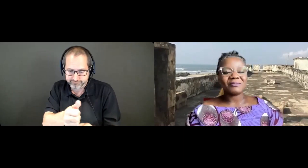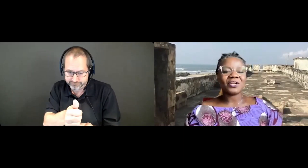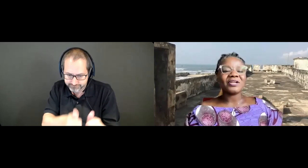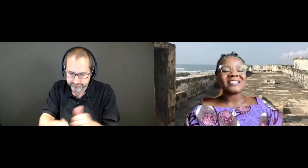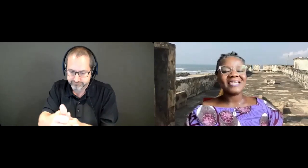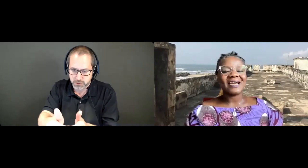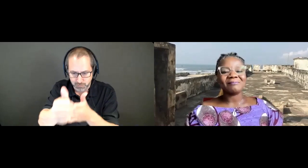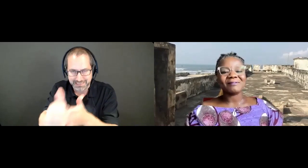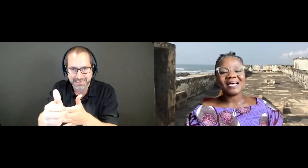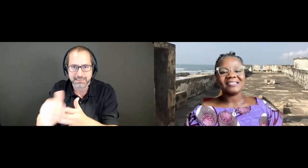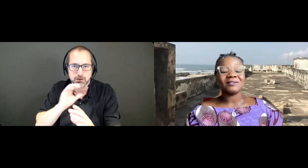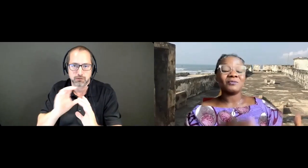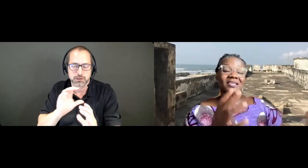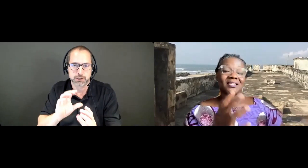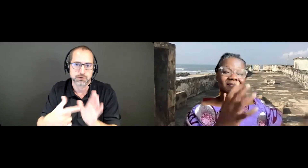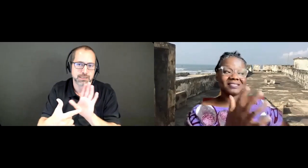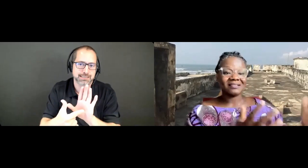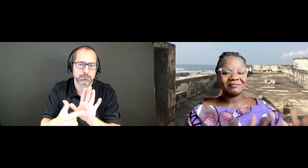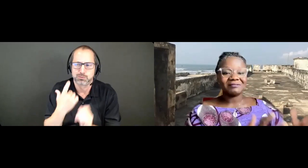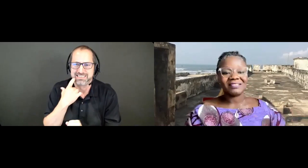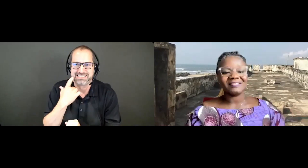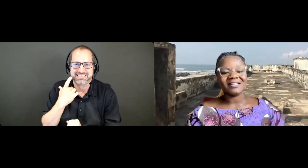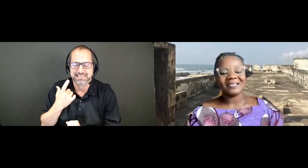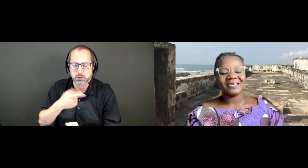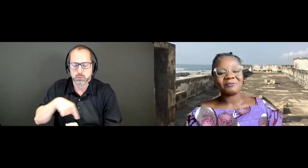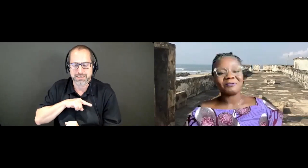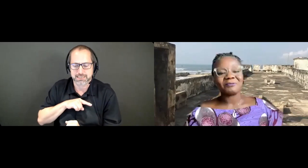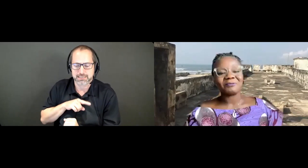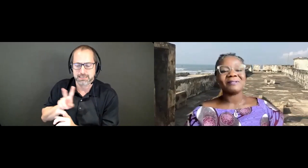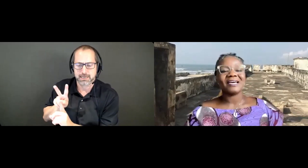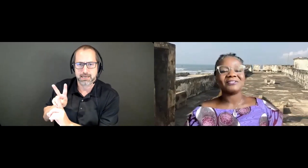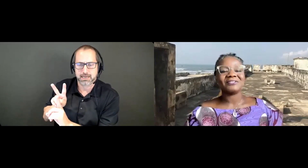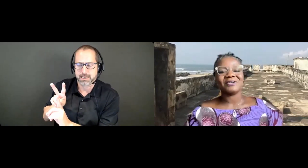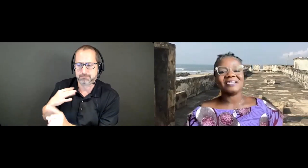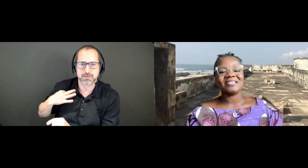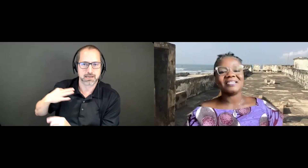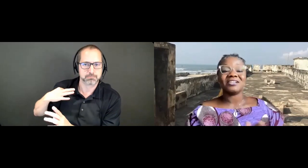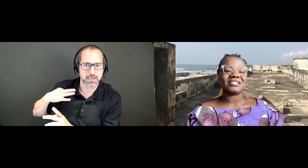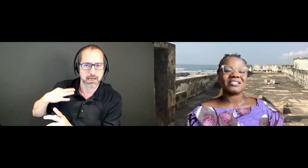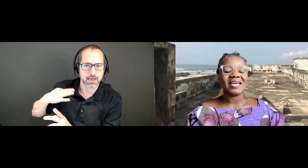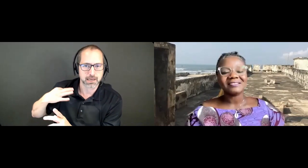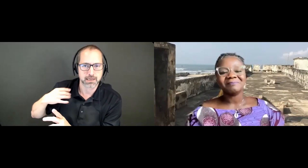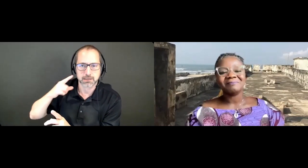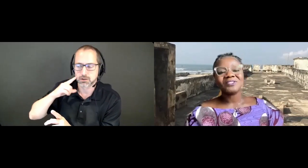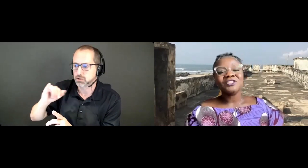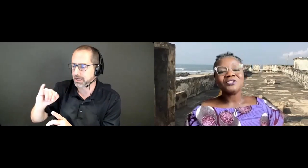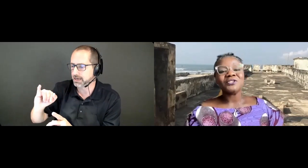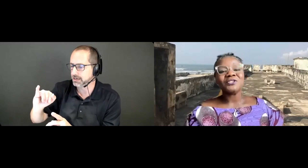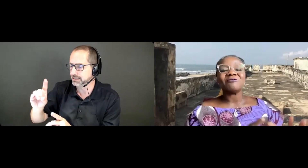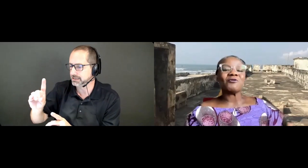Currently I applied, or we—myself and a group—applied to an IDRC grant to look at